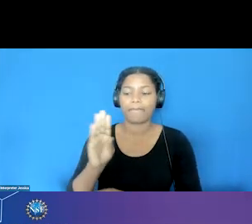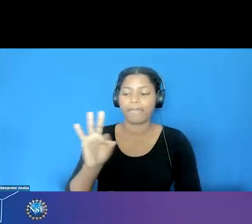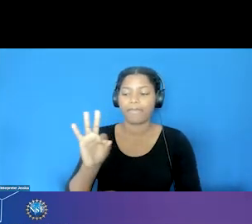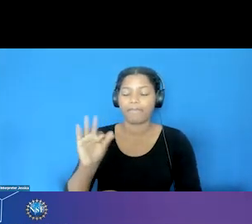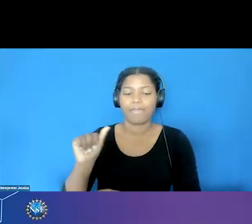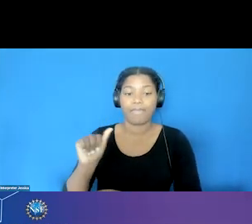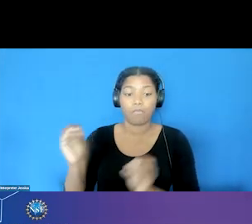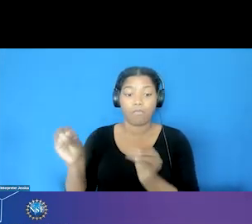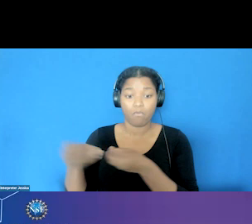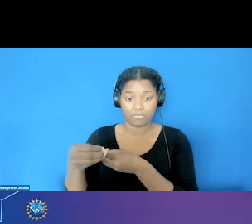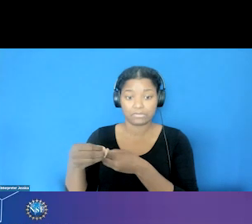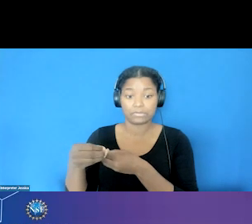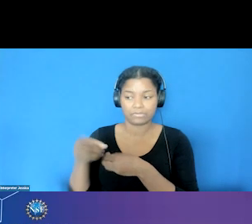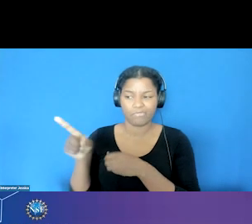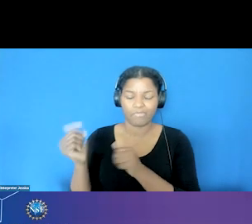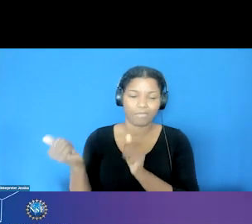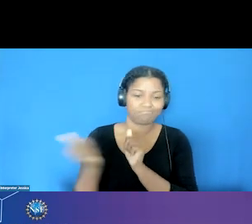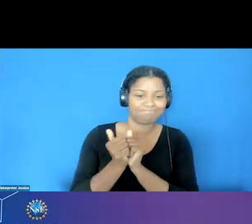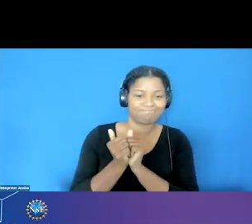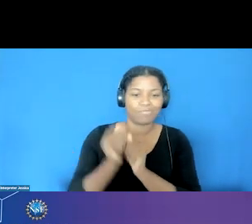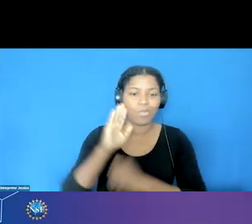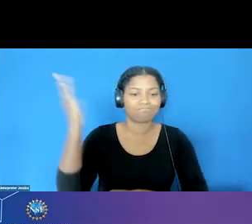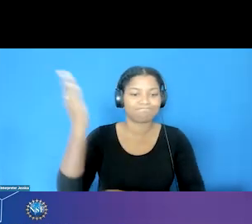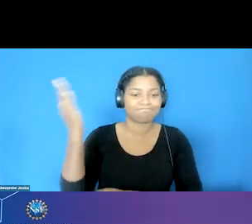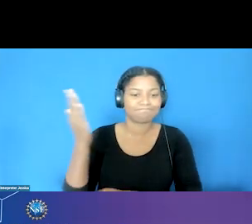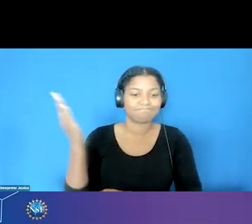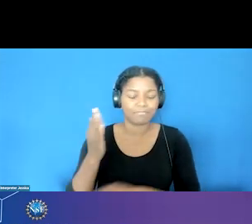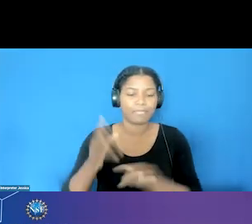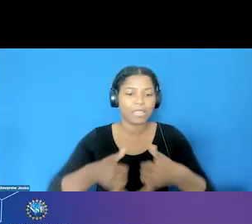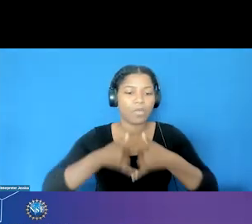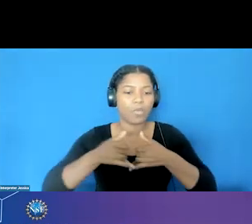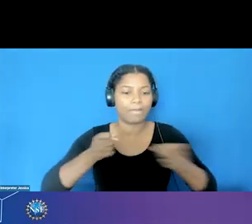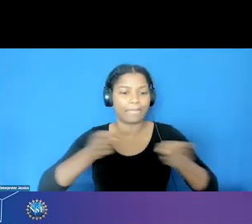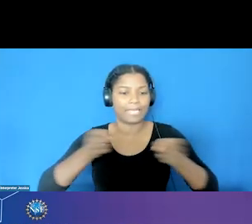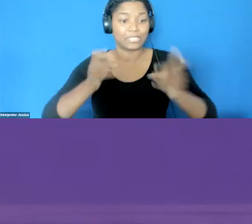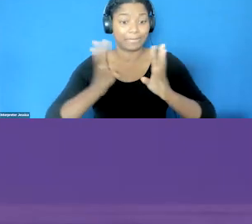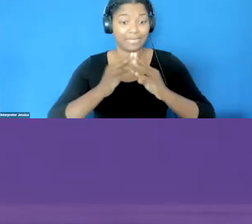And they will be along with me presenting this Award Management session.